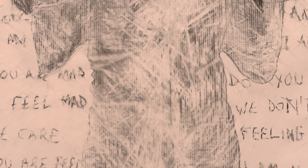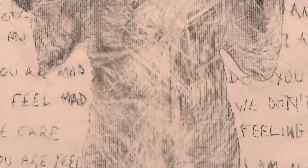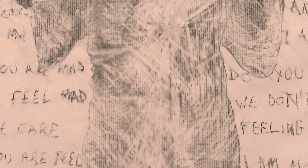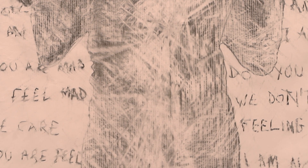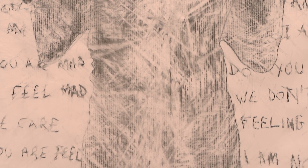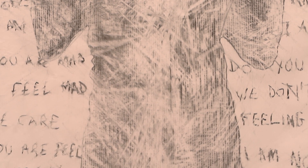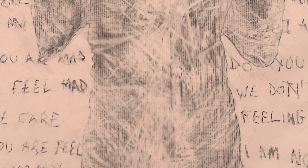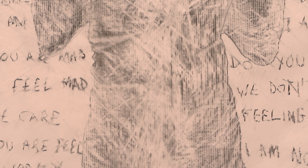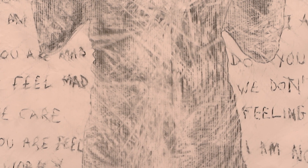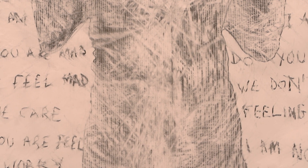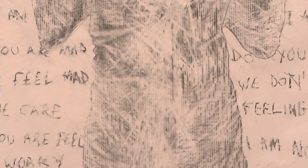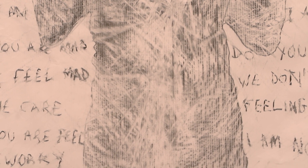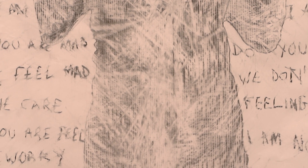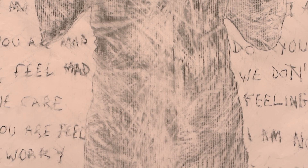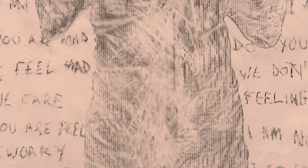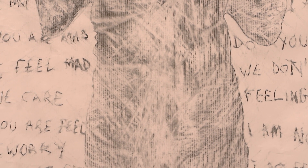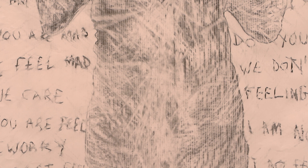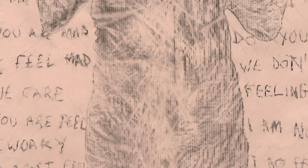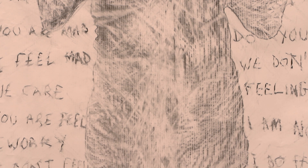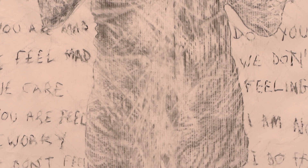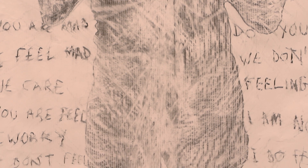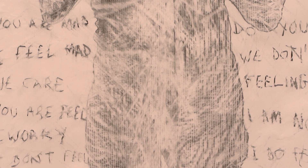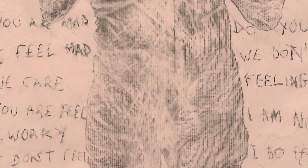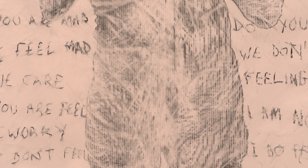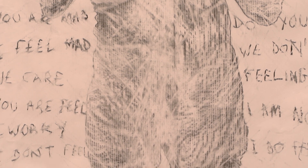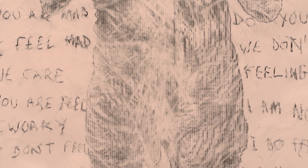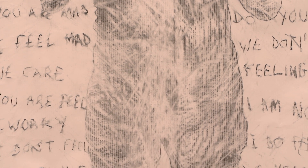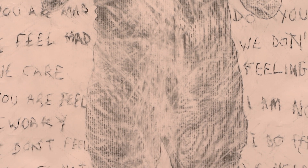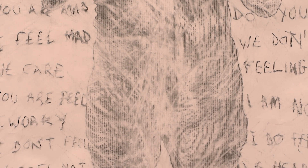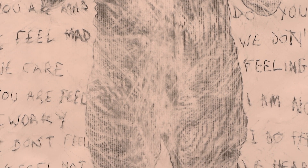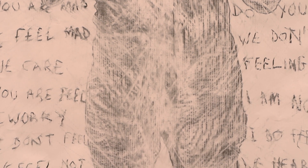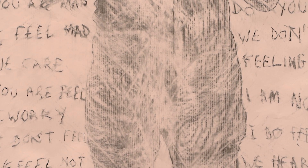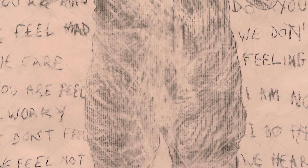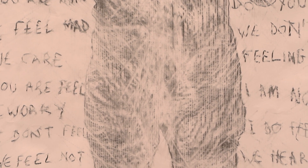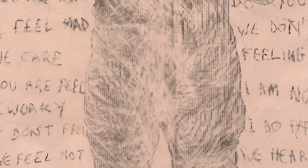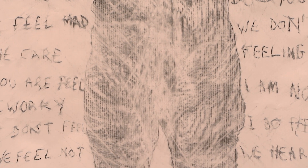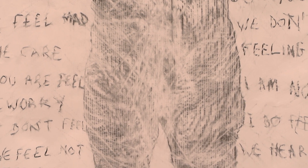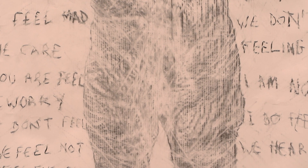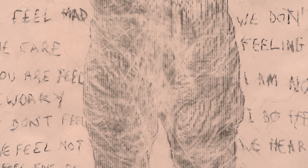Also, my long hair, I scratched it all out, all the way down, because I was angry.